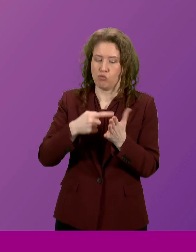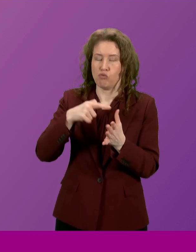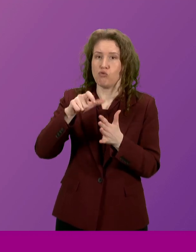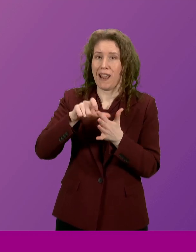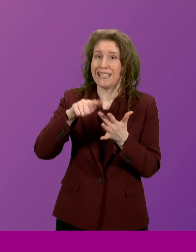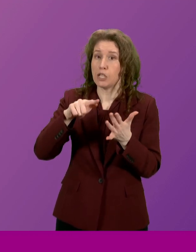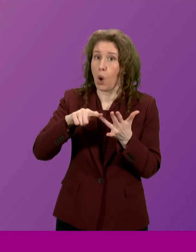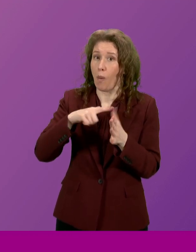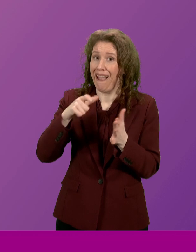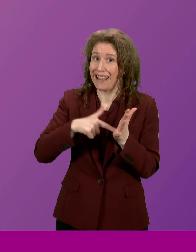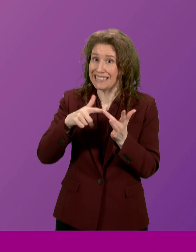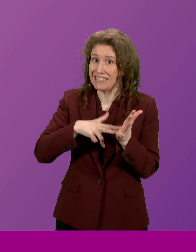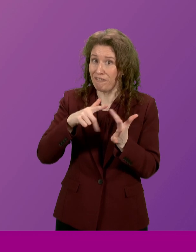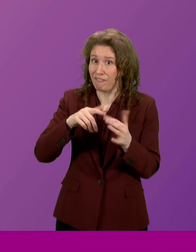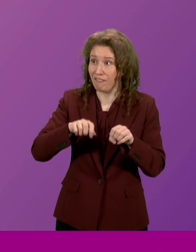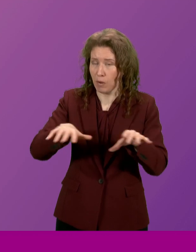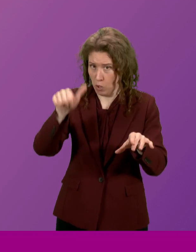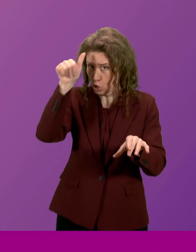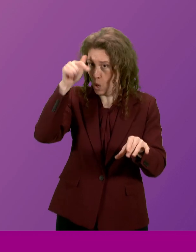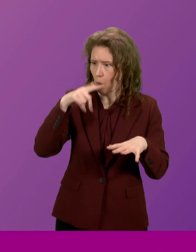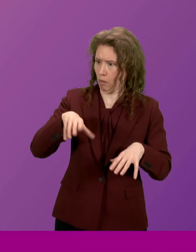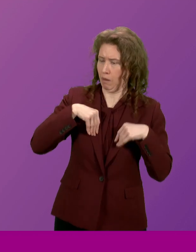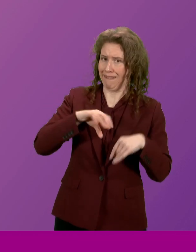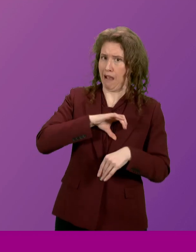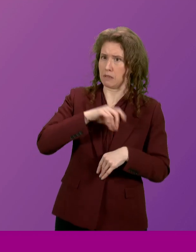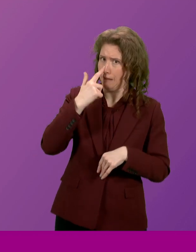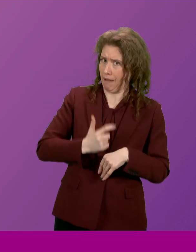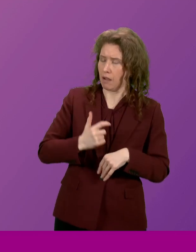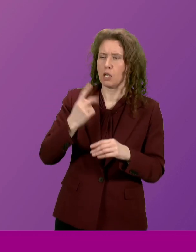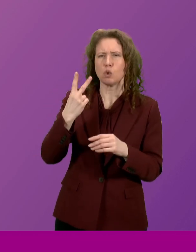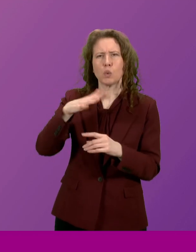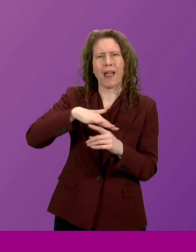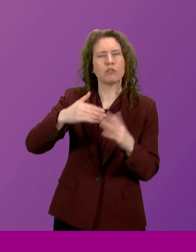known to cause cancer. I understand that two areas of the building are subject to